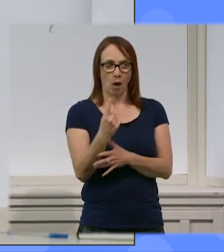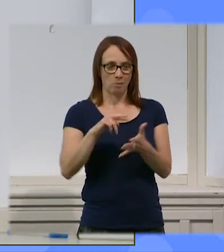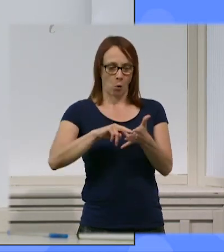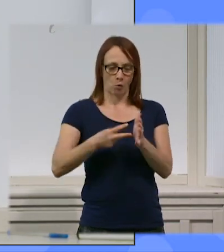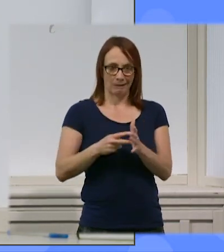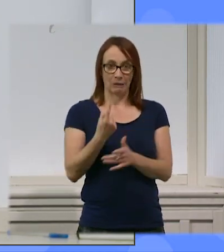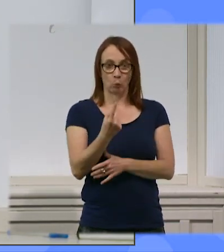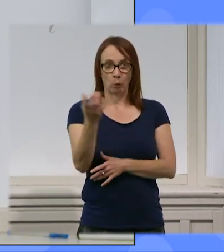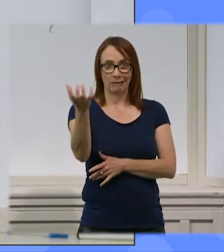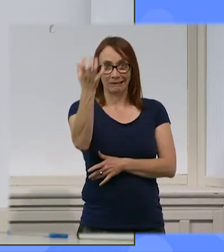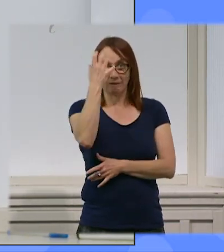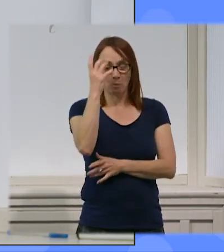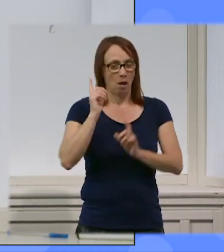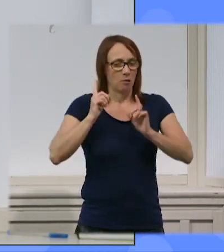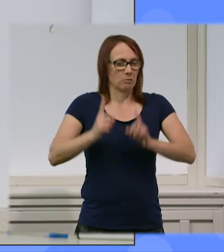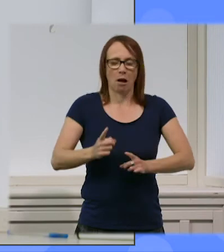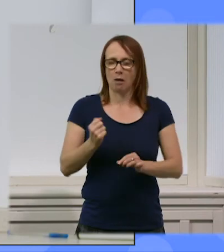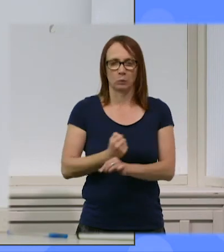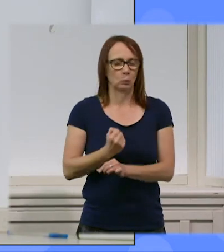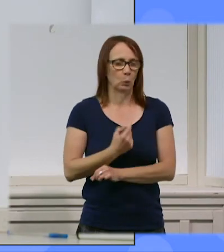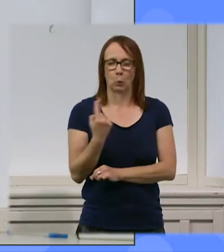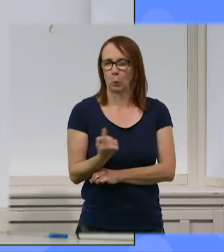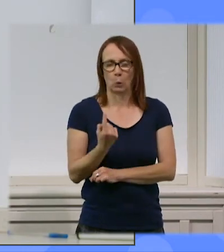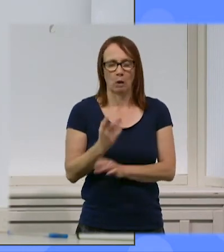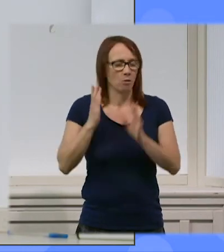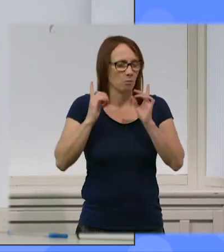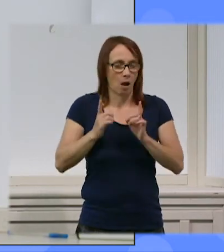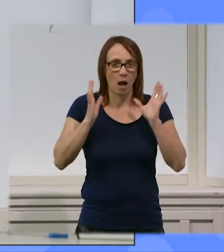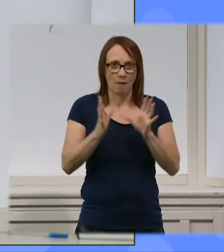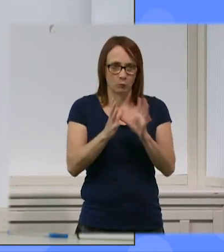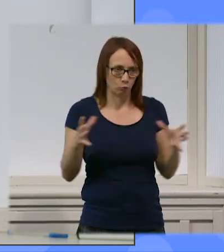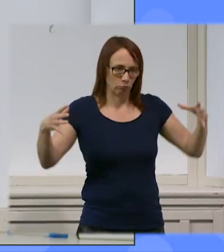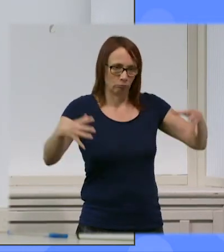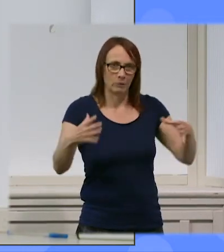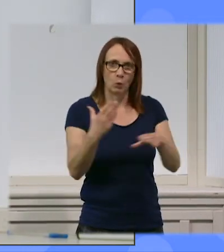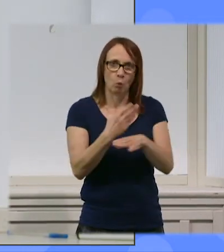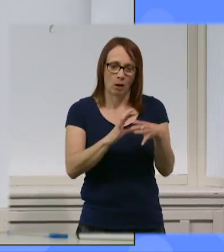national or local can achieve these ambitions alone and I'm sure you're